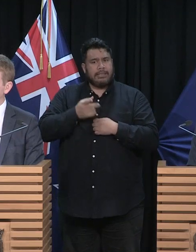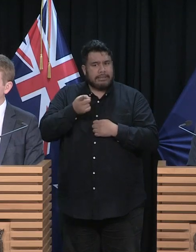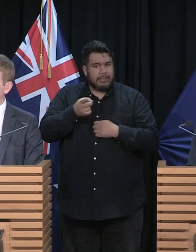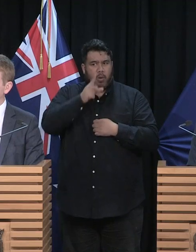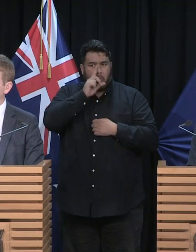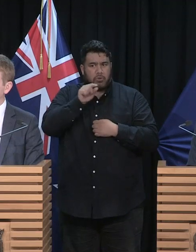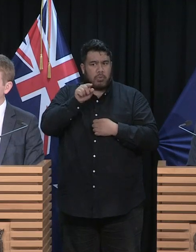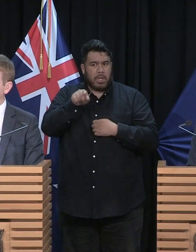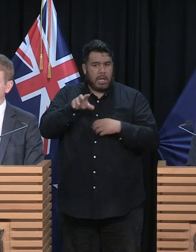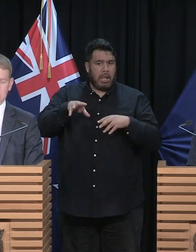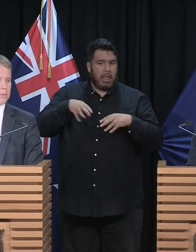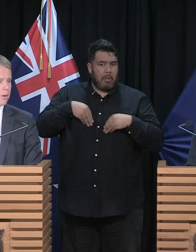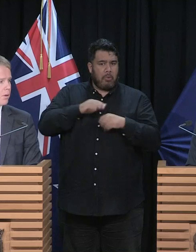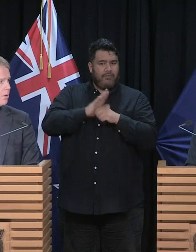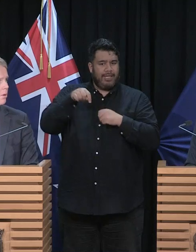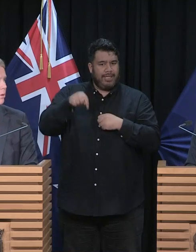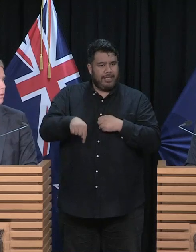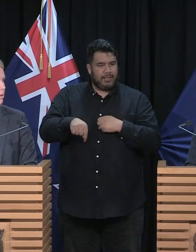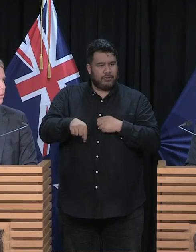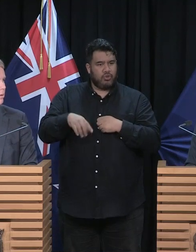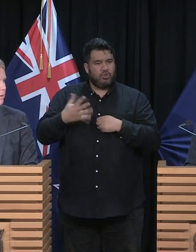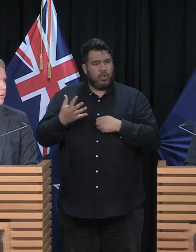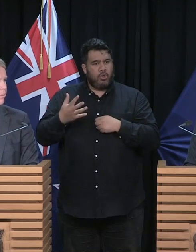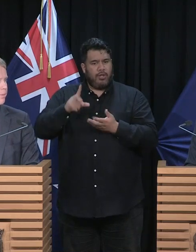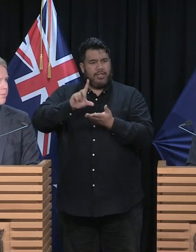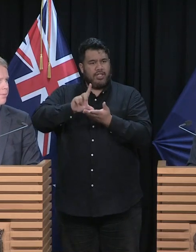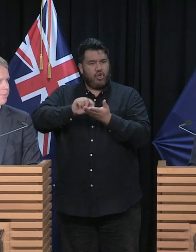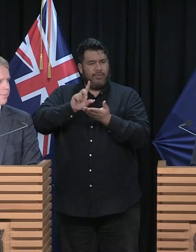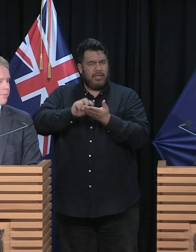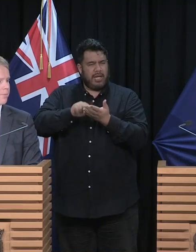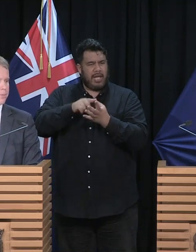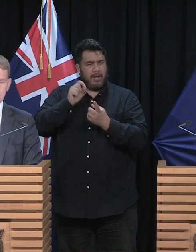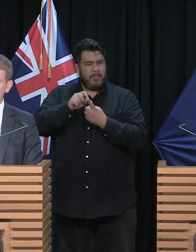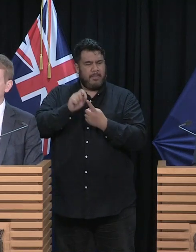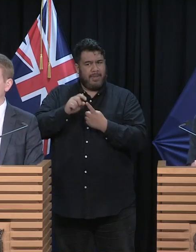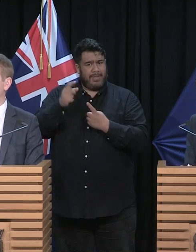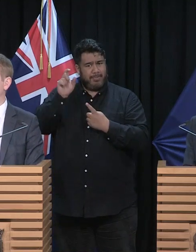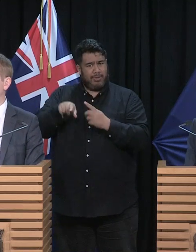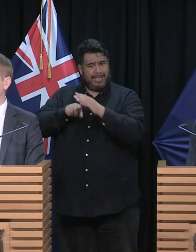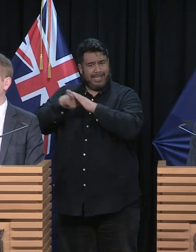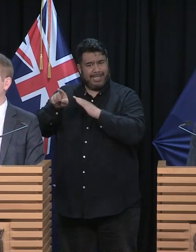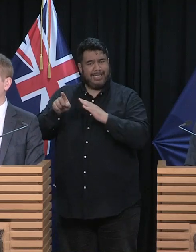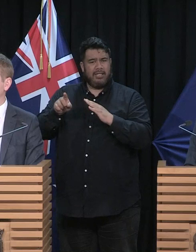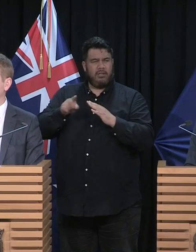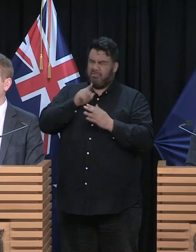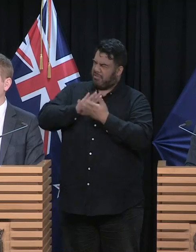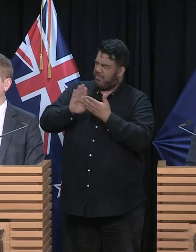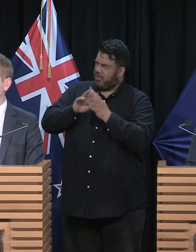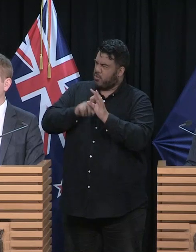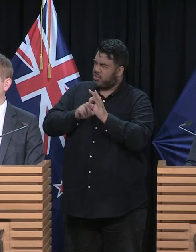person from South Korea prior to leaving New Zealand - has the ministry expanded the